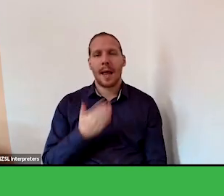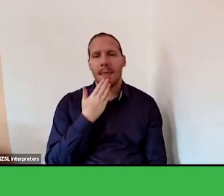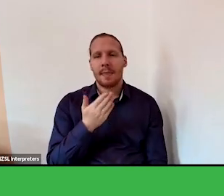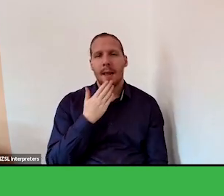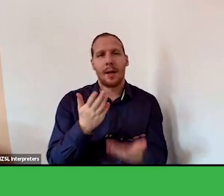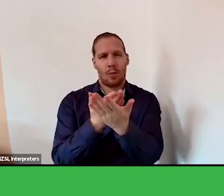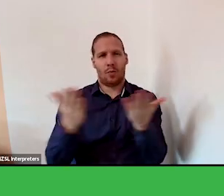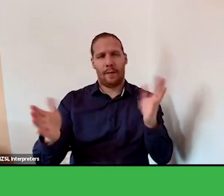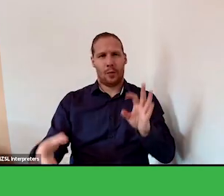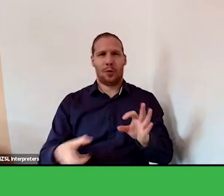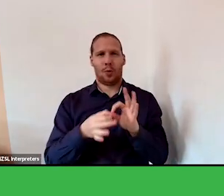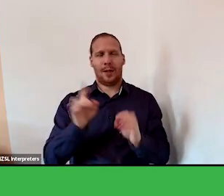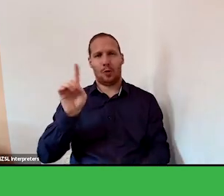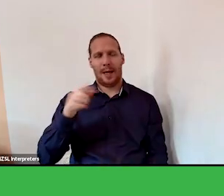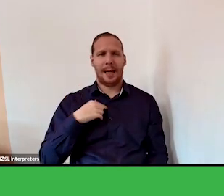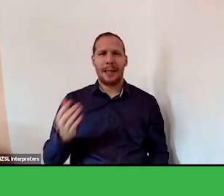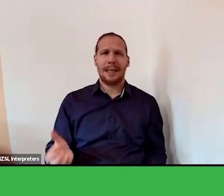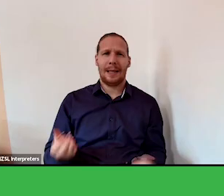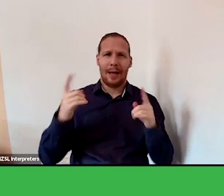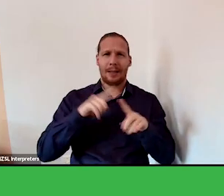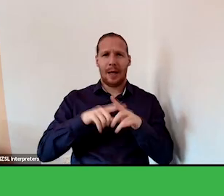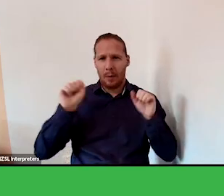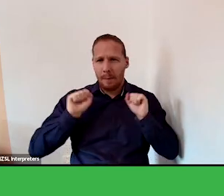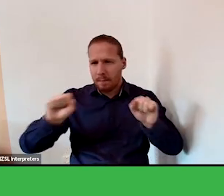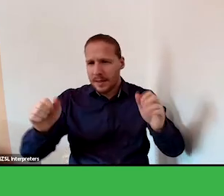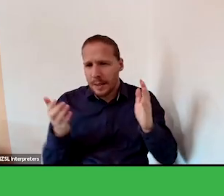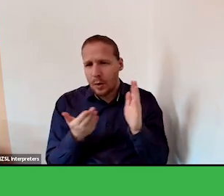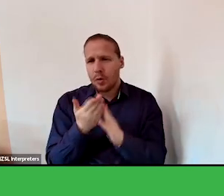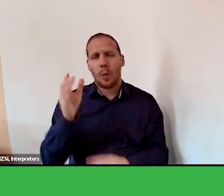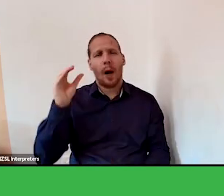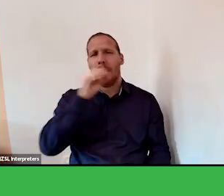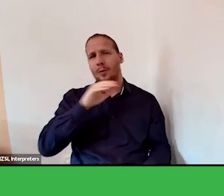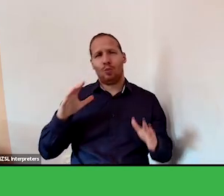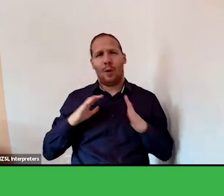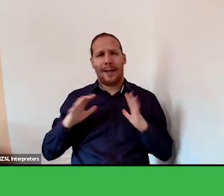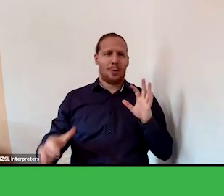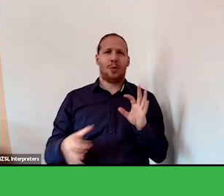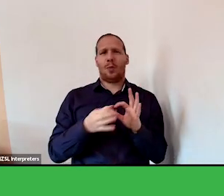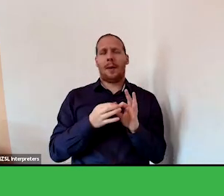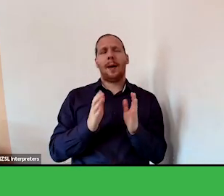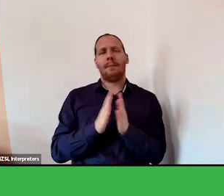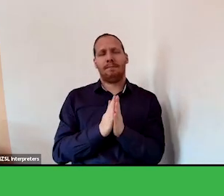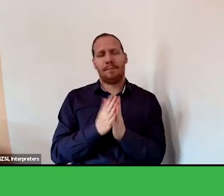taking time out of your busy schedules and even your lunch breaks to be here. It is a real privilege to be able to present this snapshot to you.